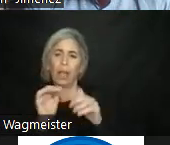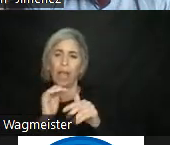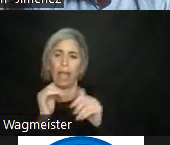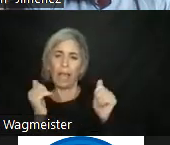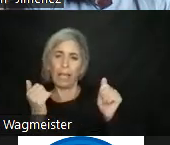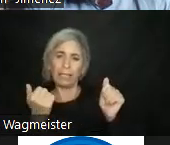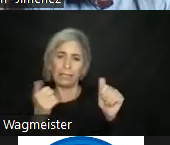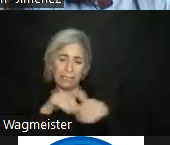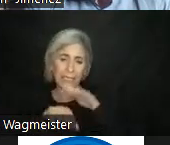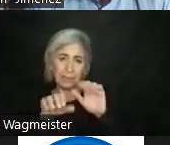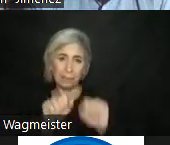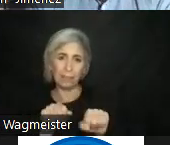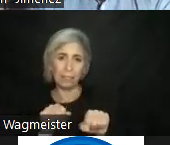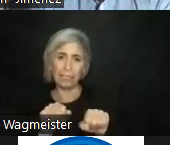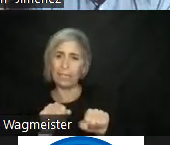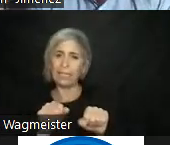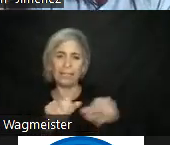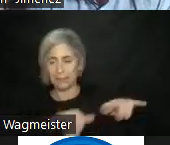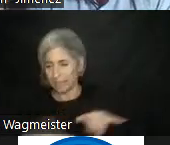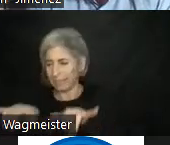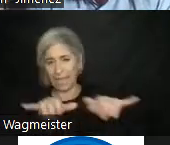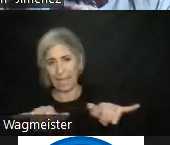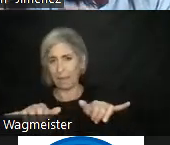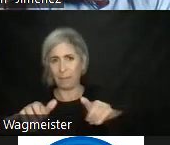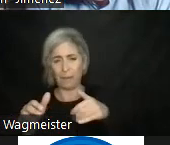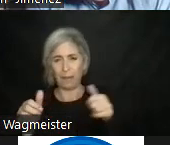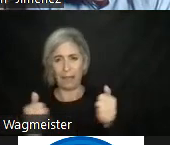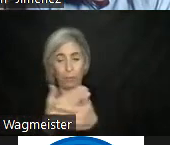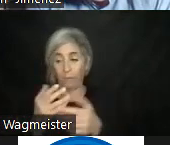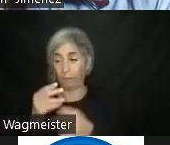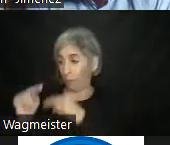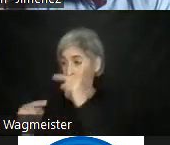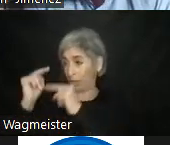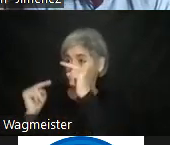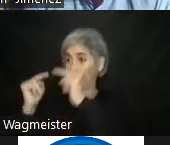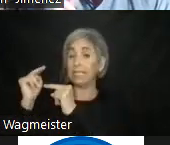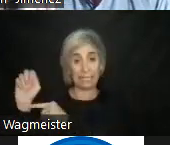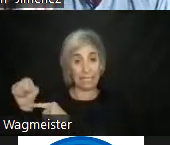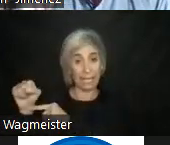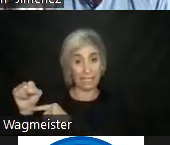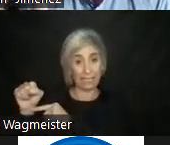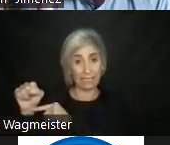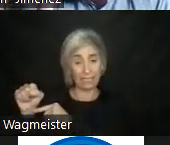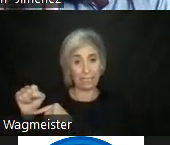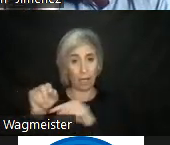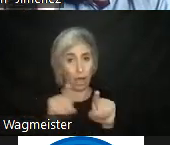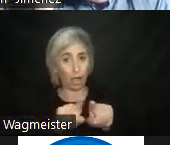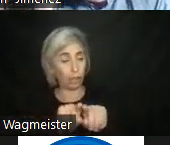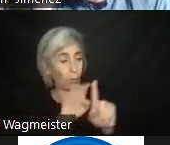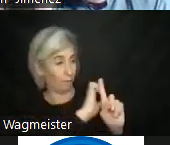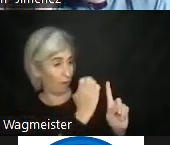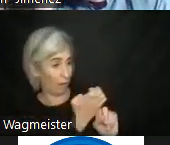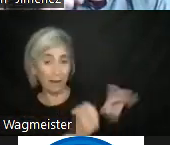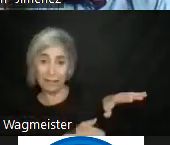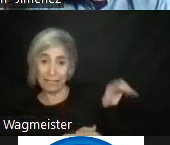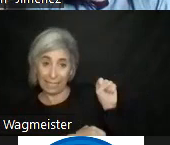transversal. Not only for buildings, and not only for built environment. It is important the